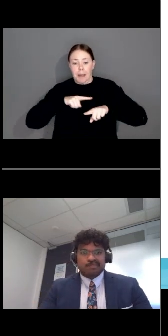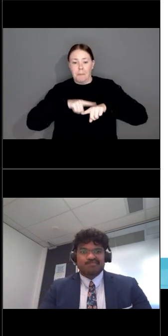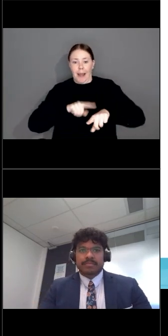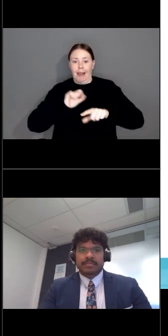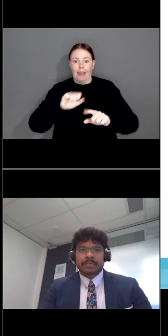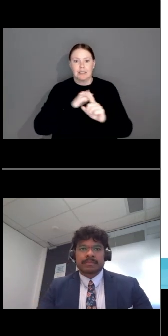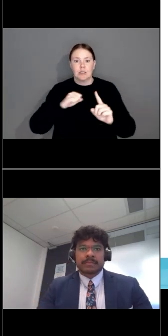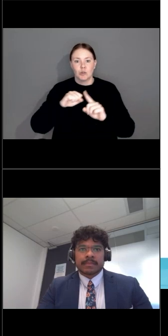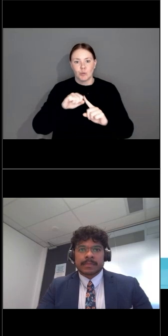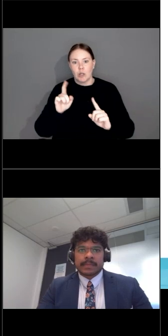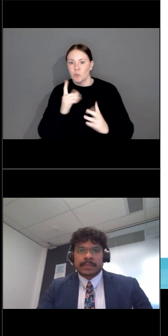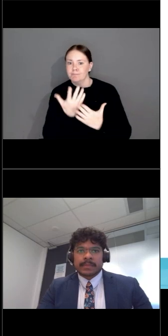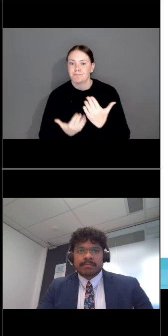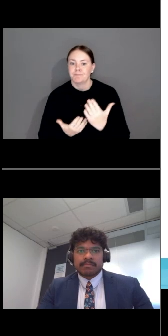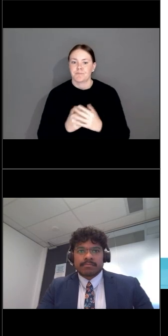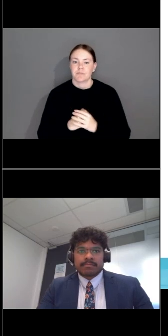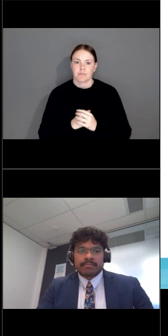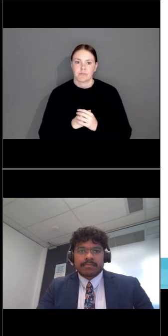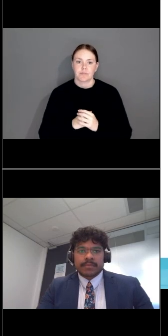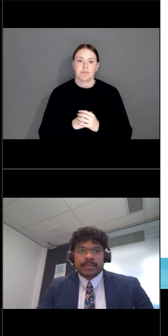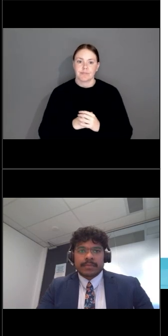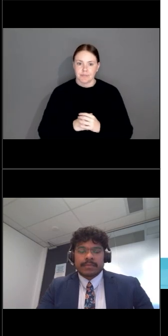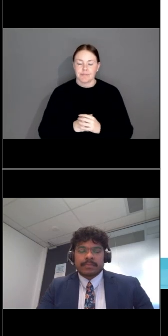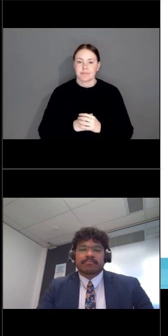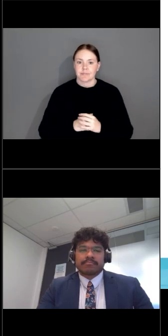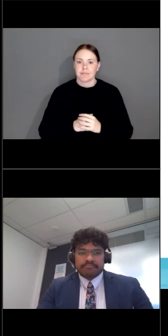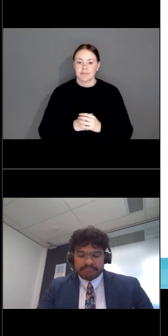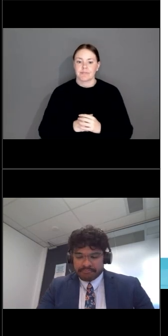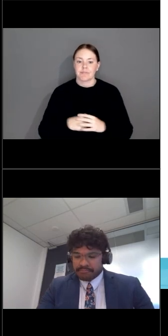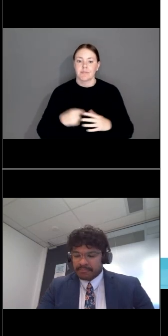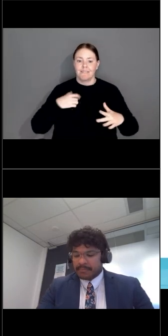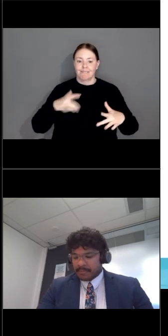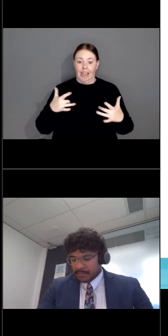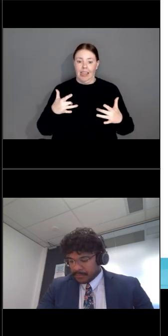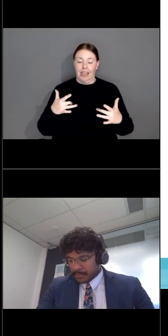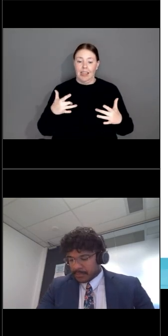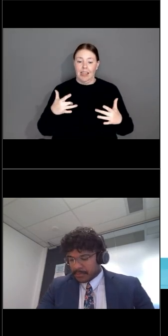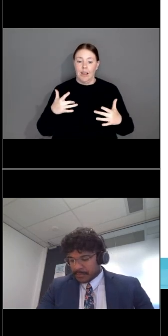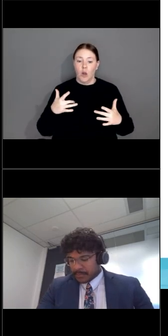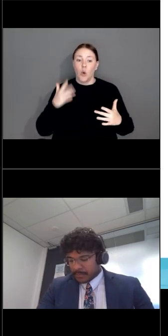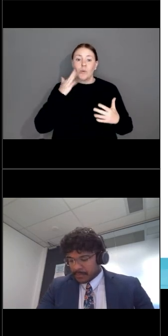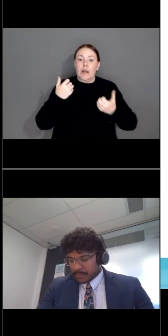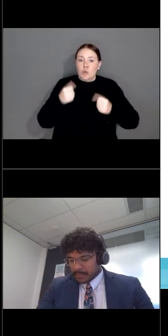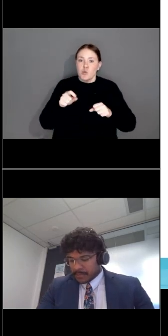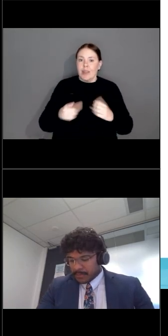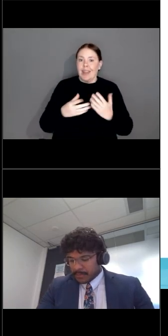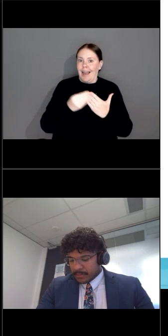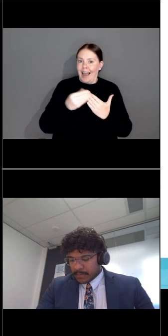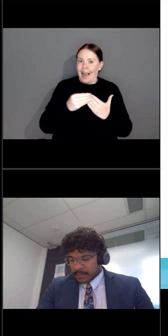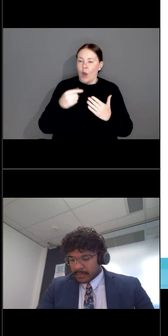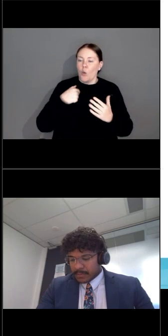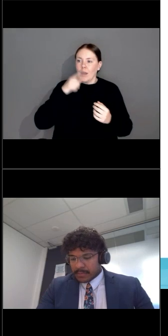we're likely to get better engagement from people as well because we um can demonstrate to them